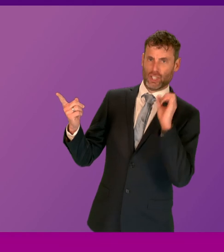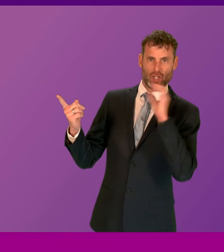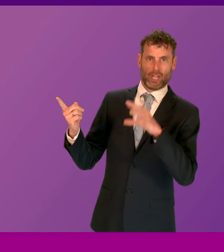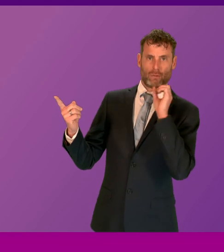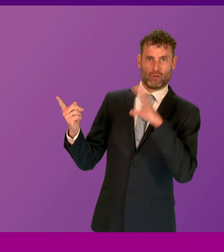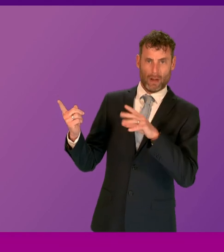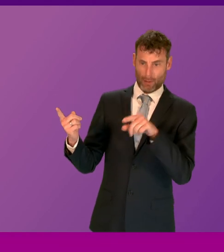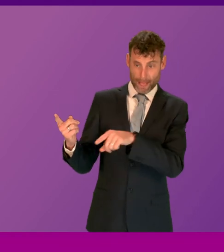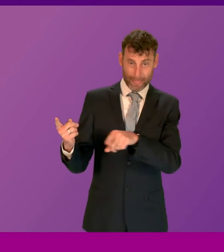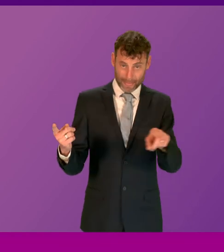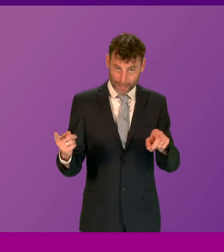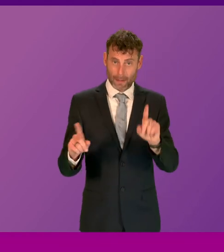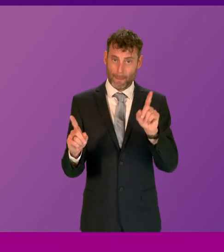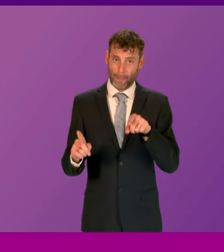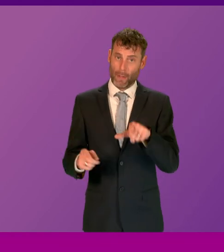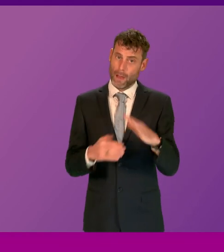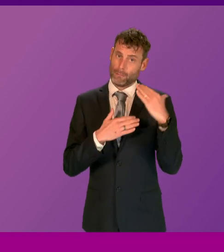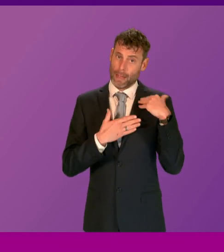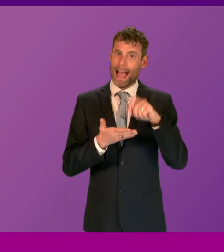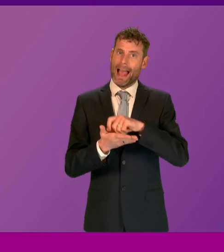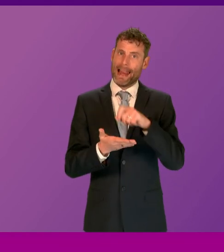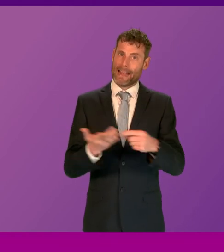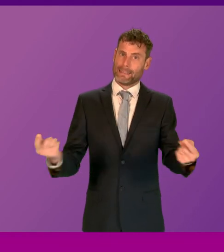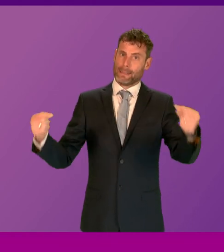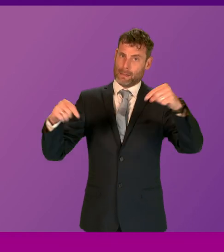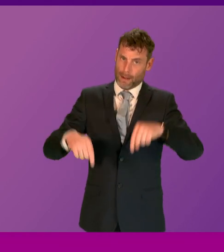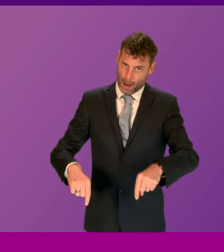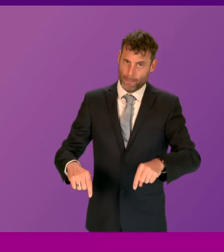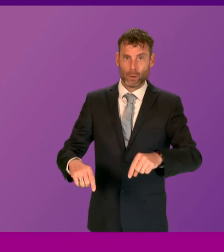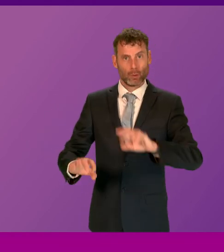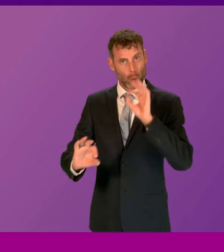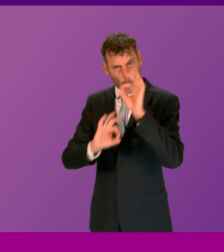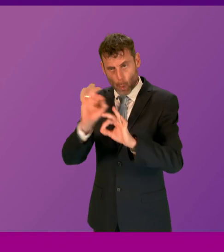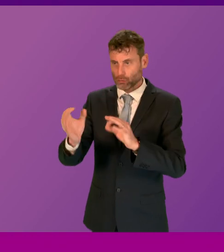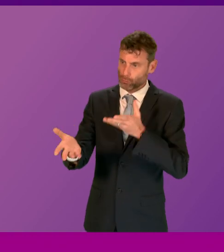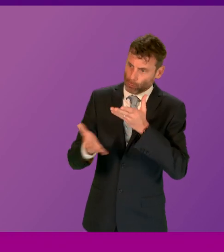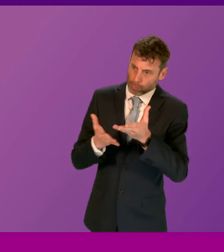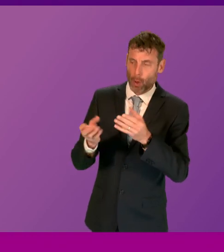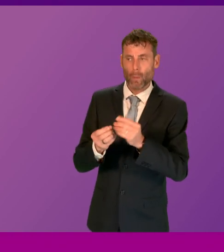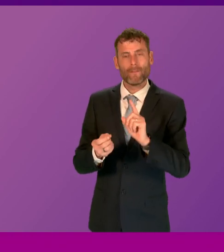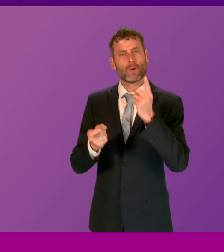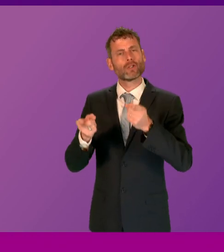to the First Minister is being disrupted today.